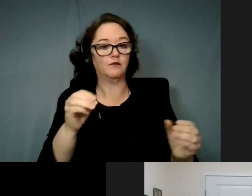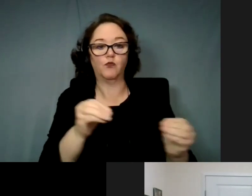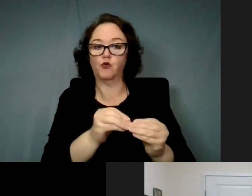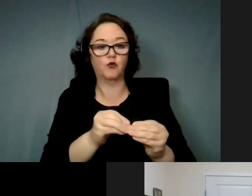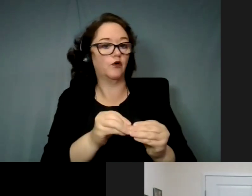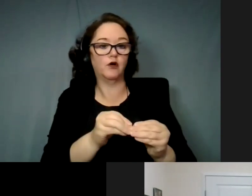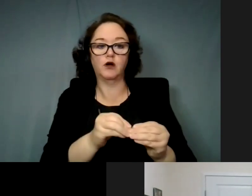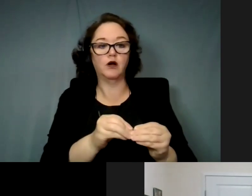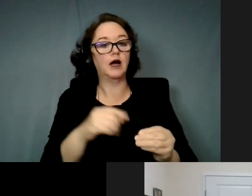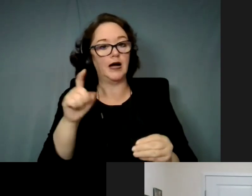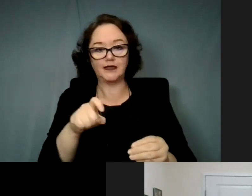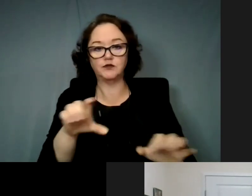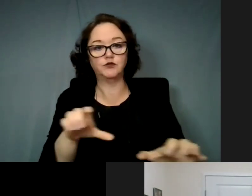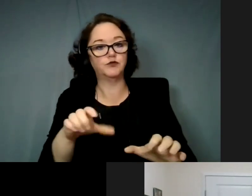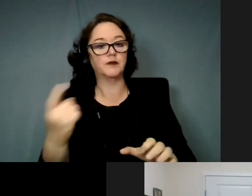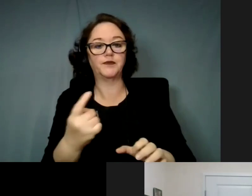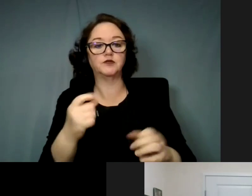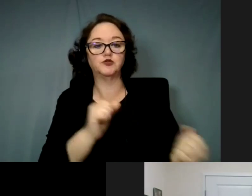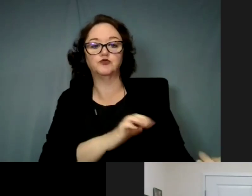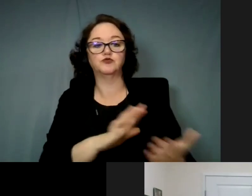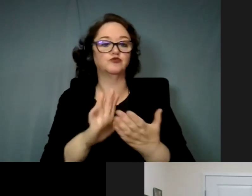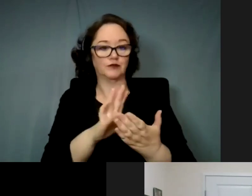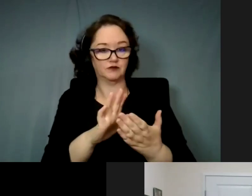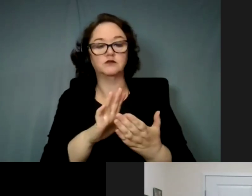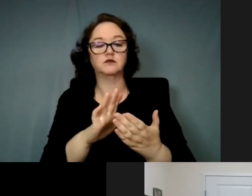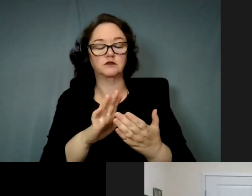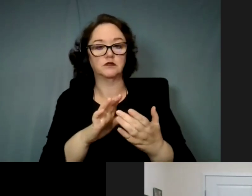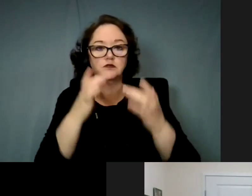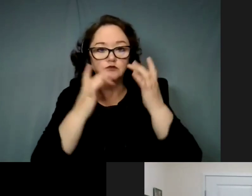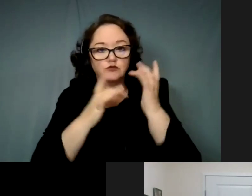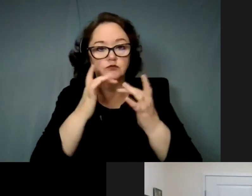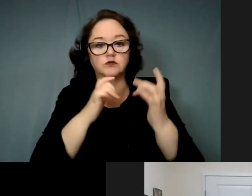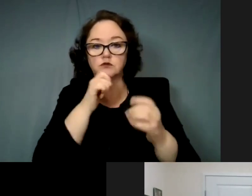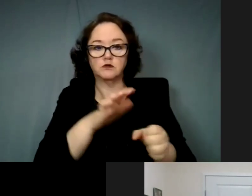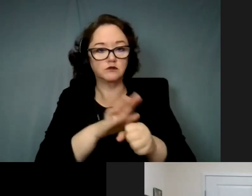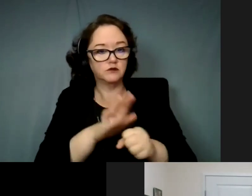first made me sort of move out of my own home, if you will, and